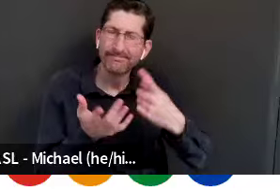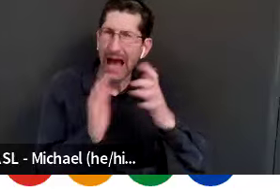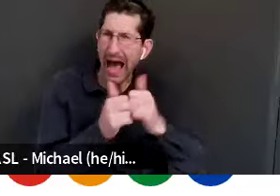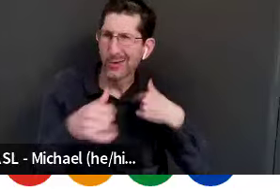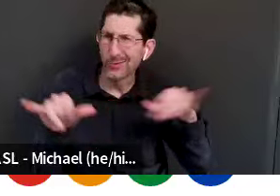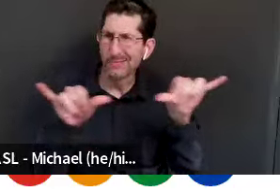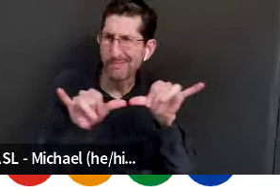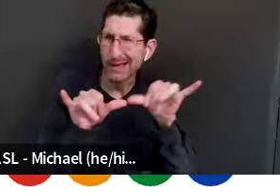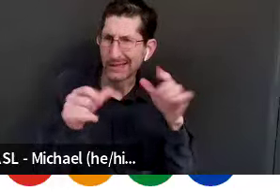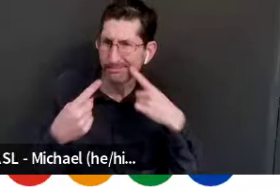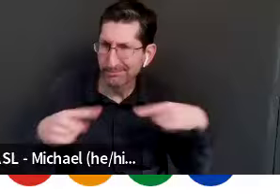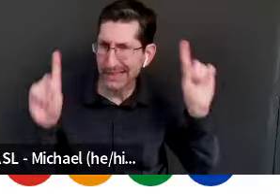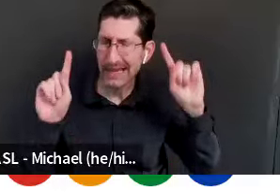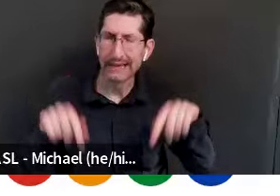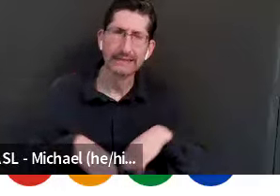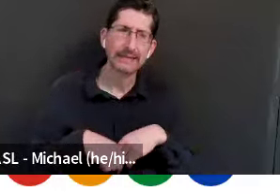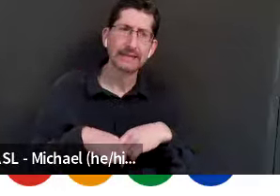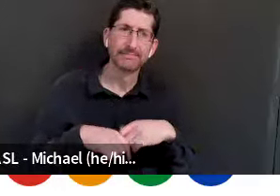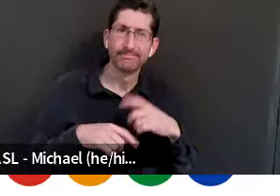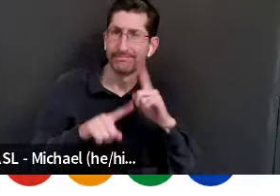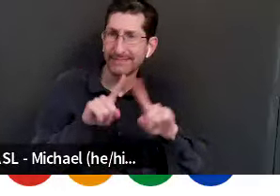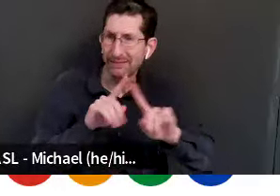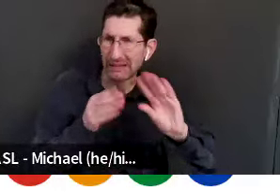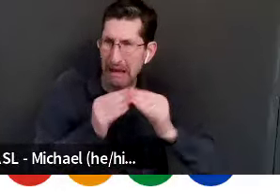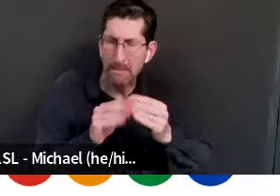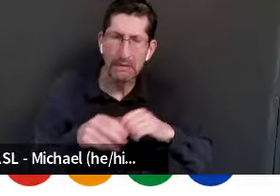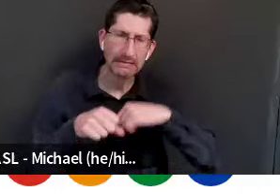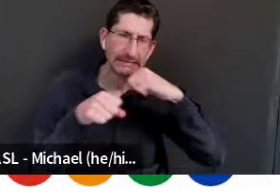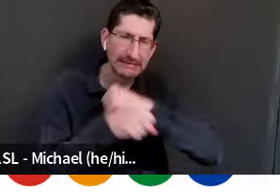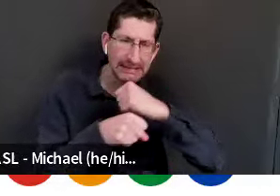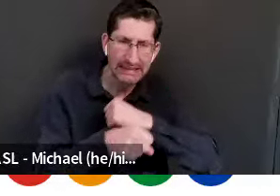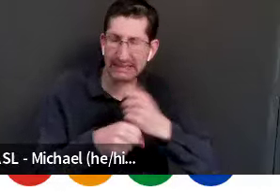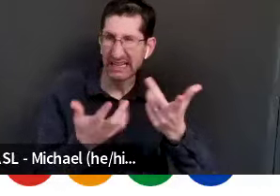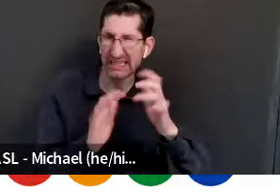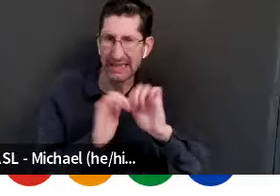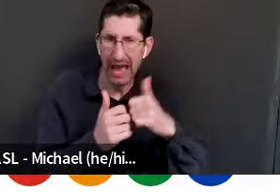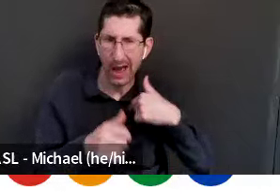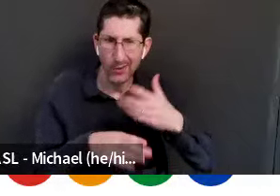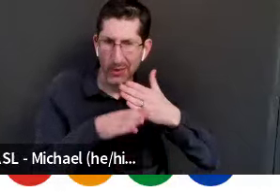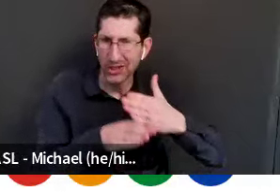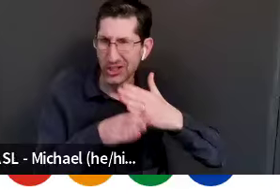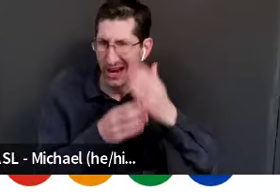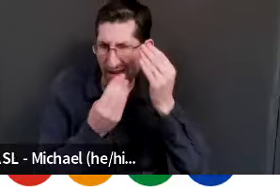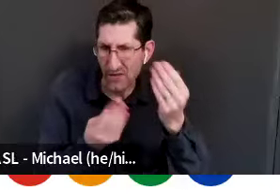WE STARTED TALKING SOME ABOUT DIFFERENT METRICS, DIFFERENT PIECES OF DATA WE CAN BE SHARING, PARTICULARLY WITH THE WORKING